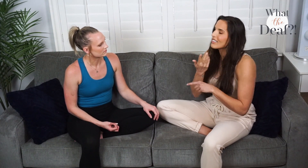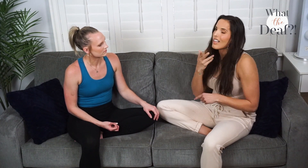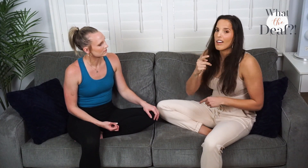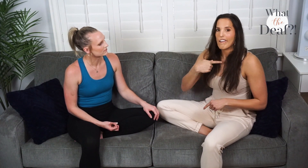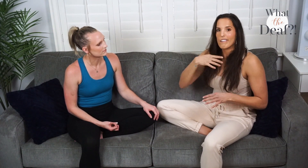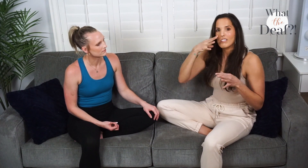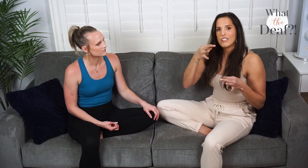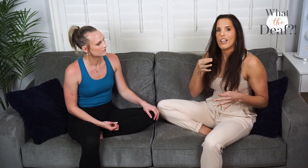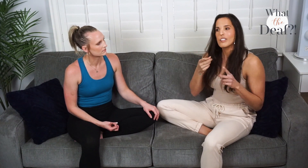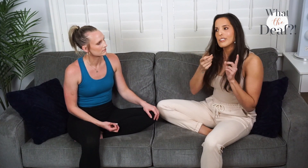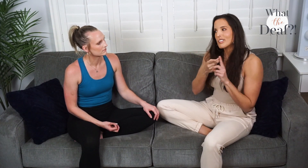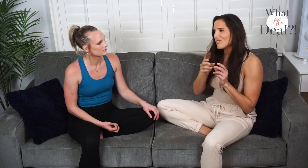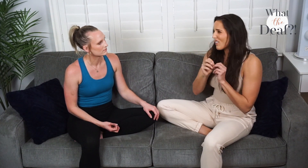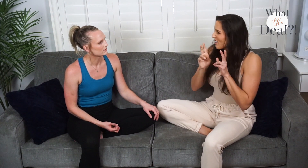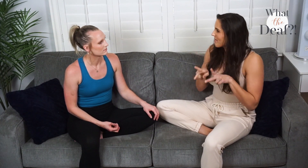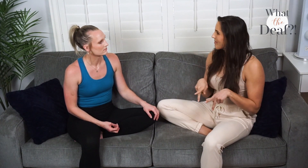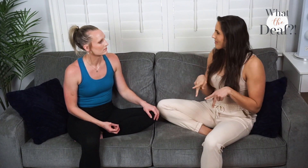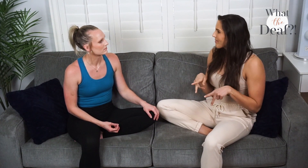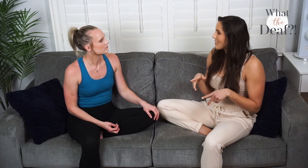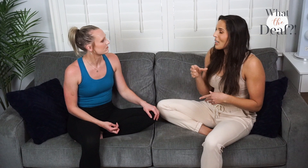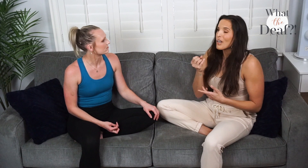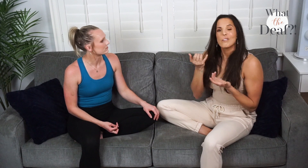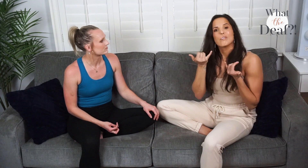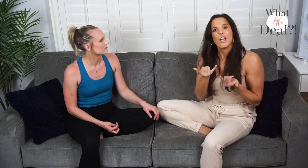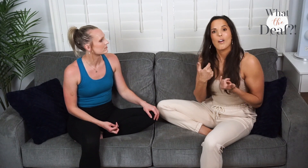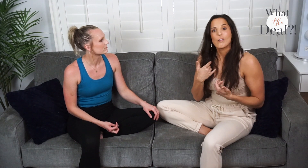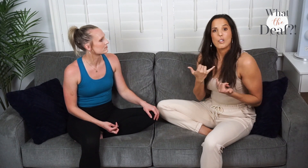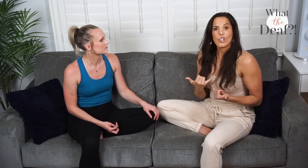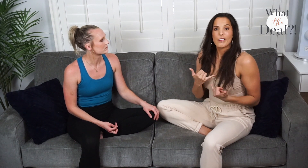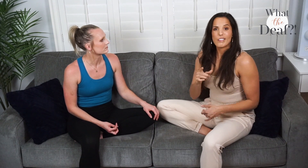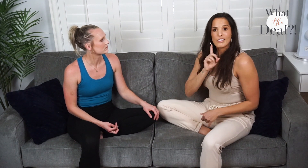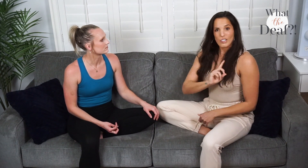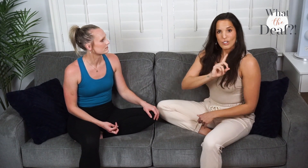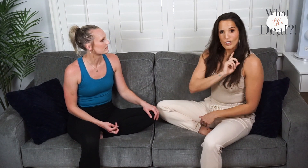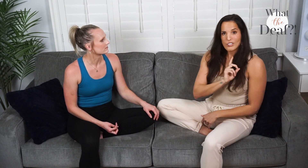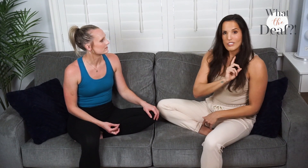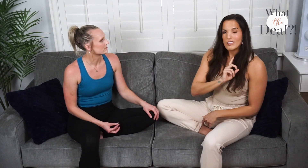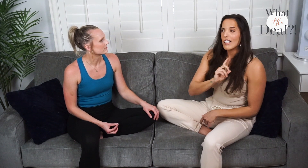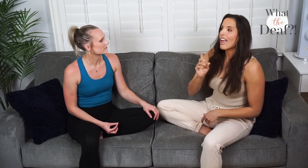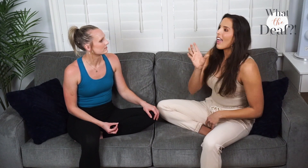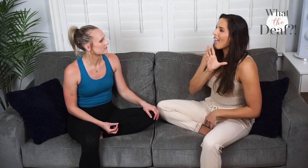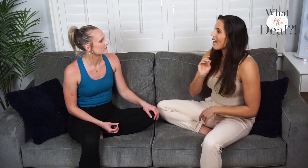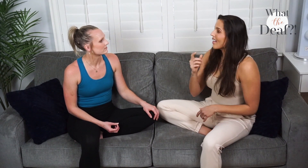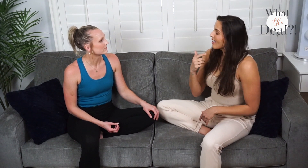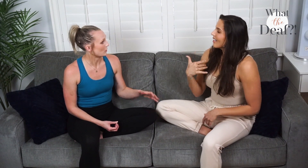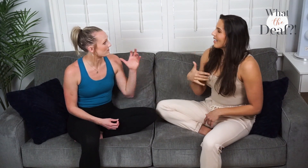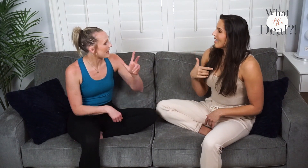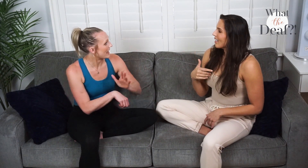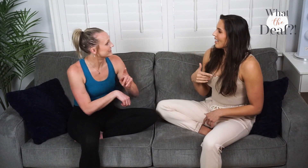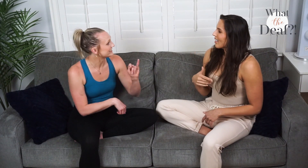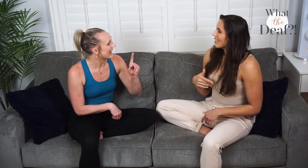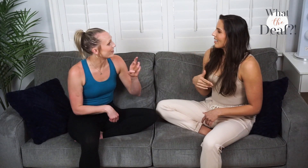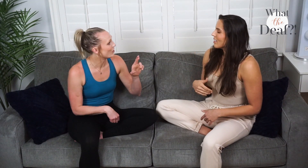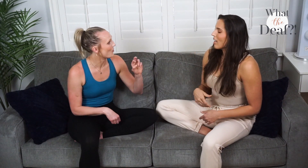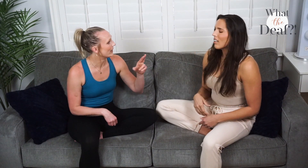and then ultimately I decided to end things and now I’m currently single. And… -Are you back on Tinder? Or Hinge?